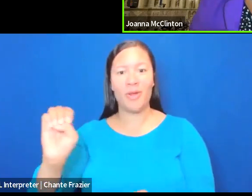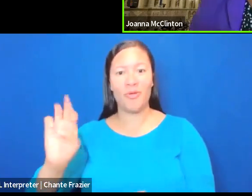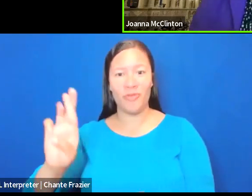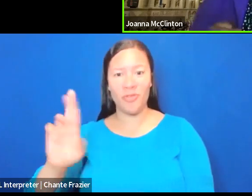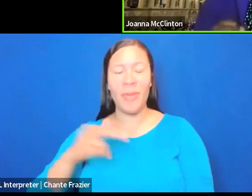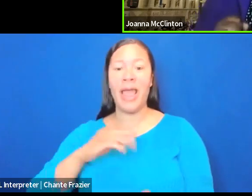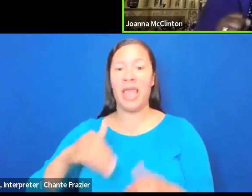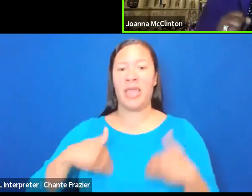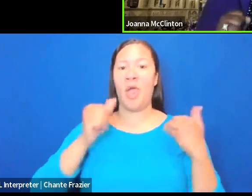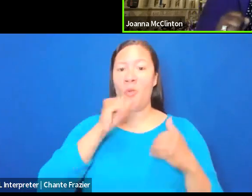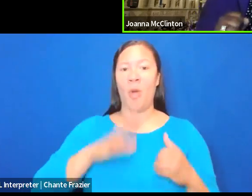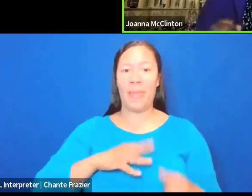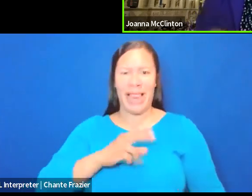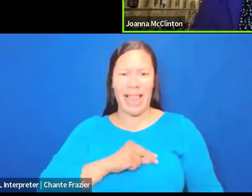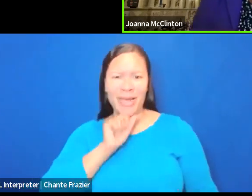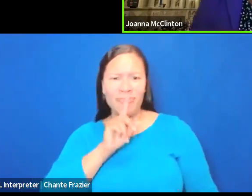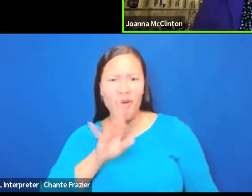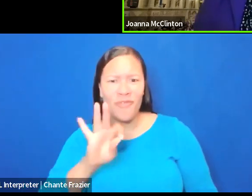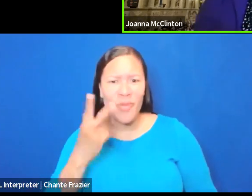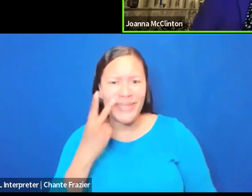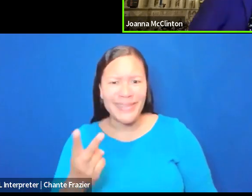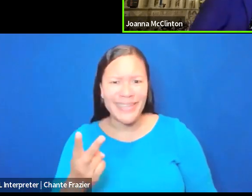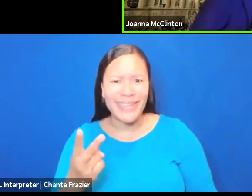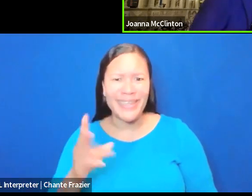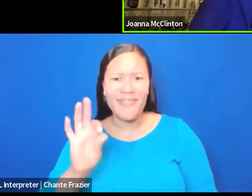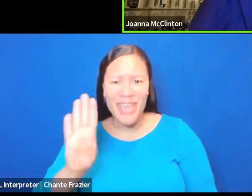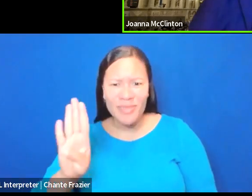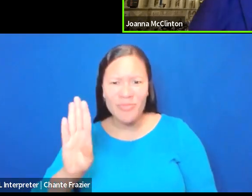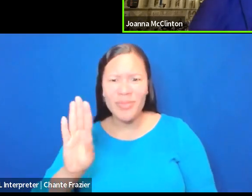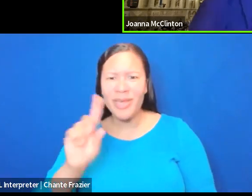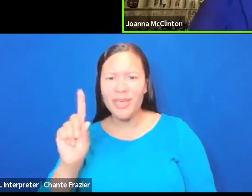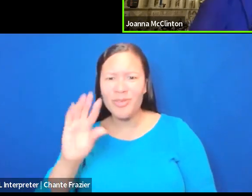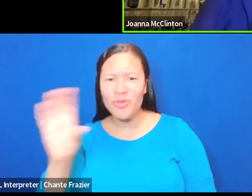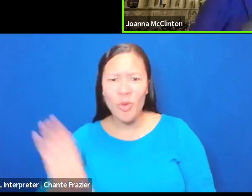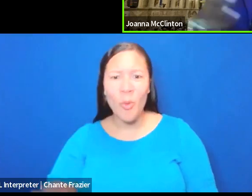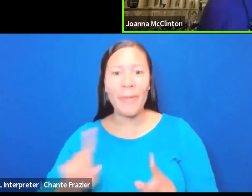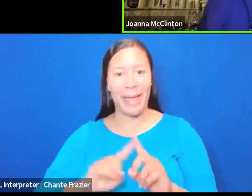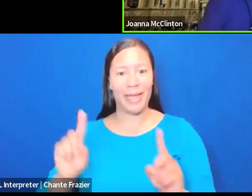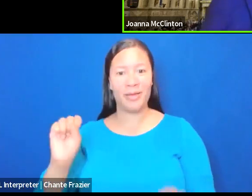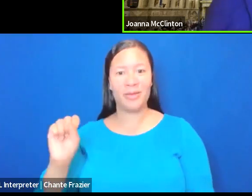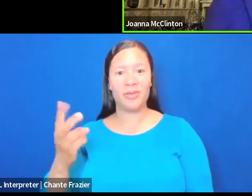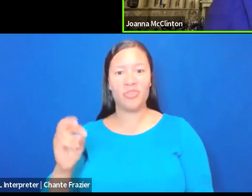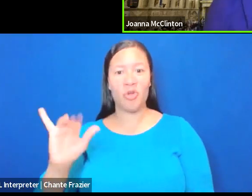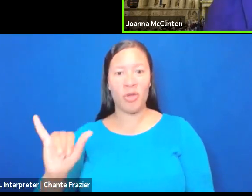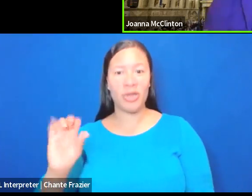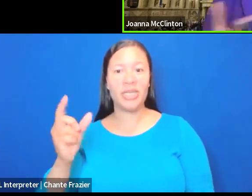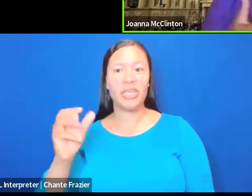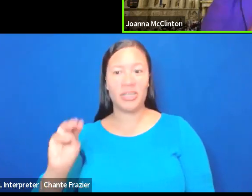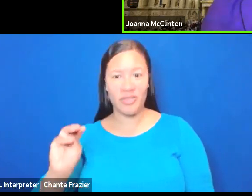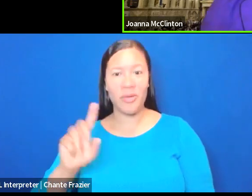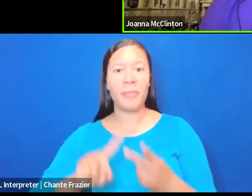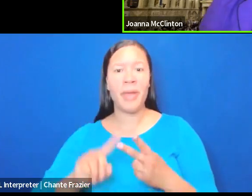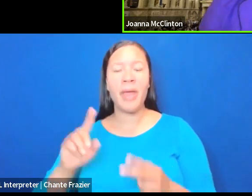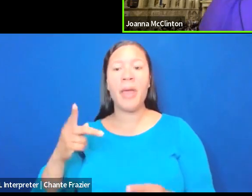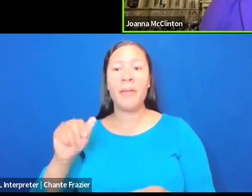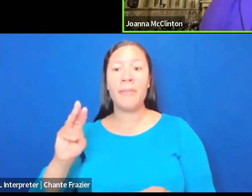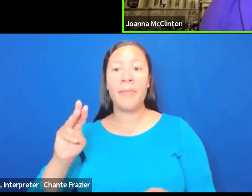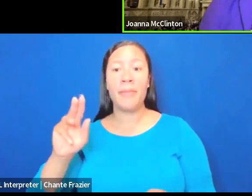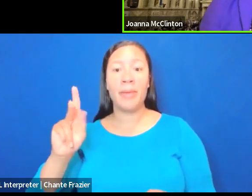leaders and when we get the opportunities we lead whether we think about Eleanor